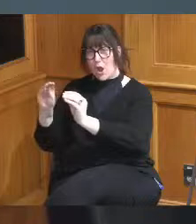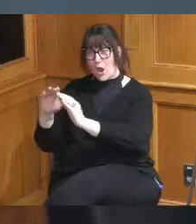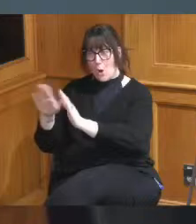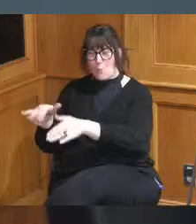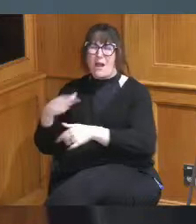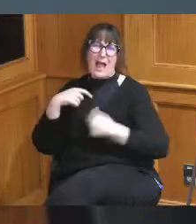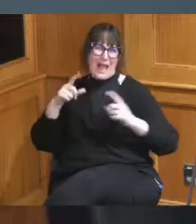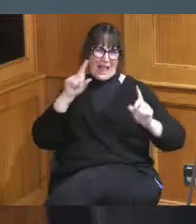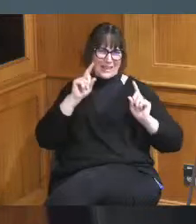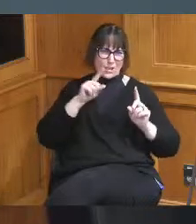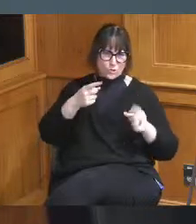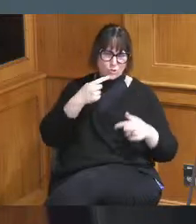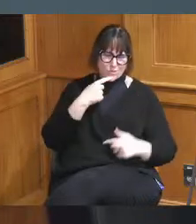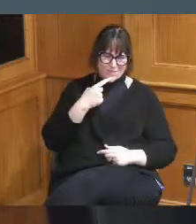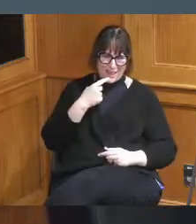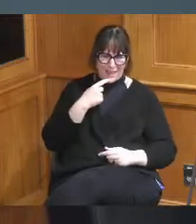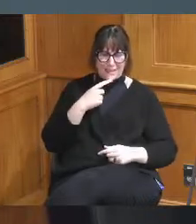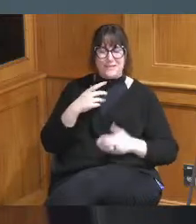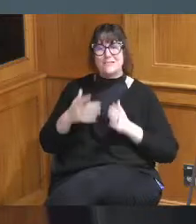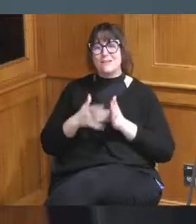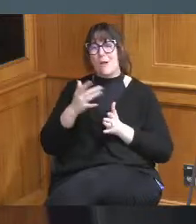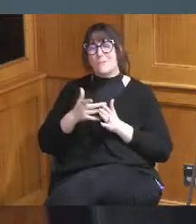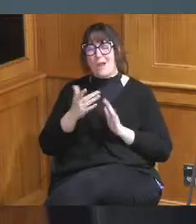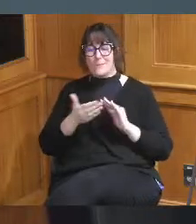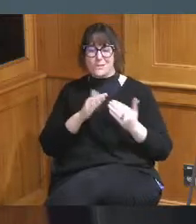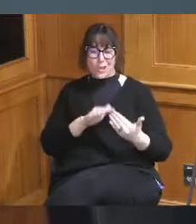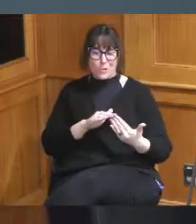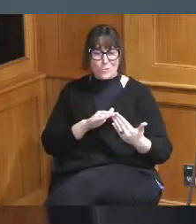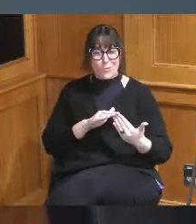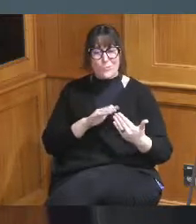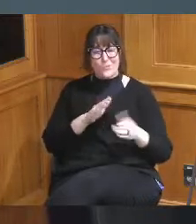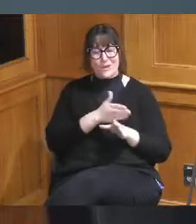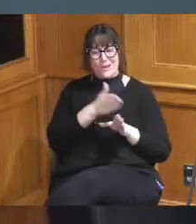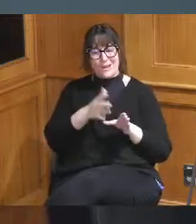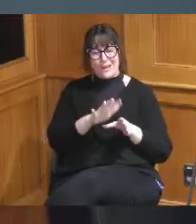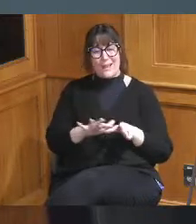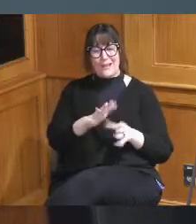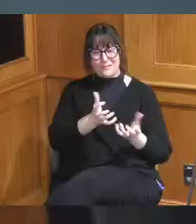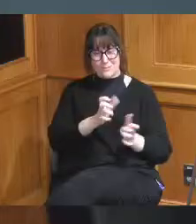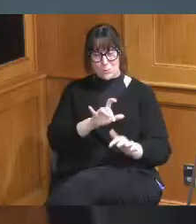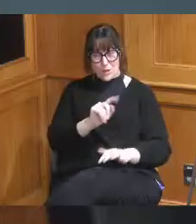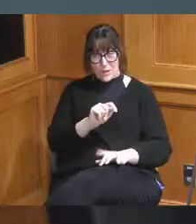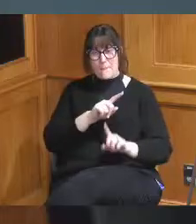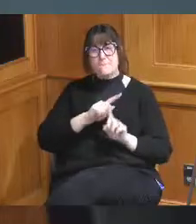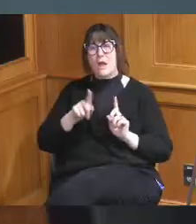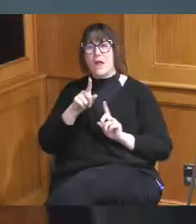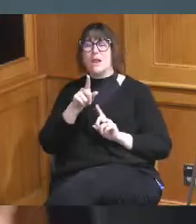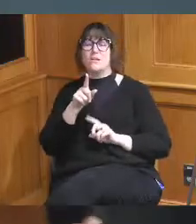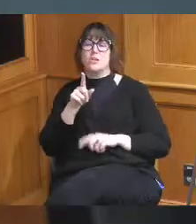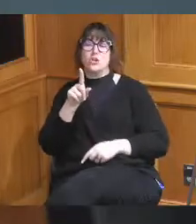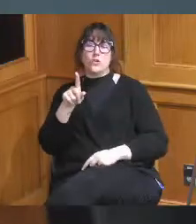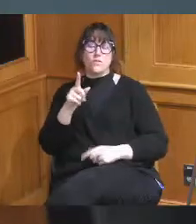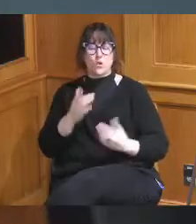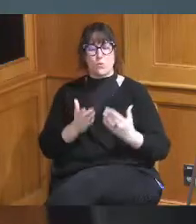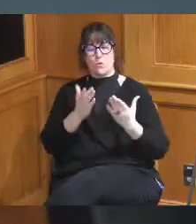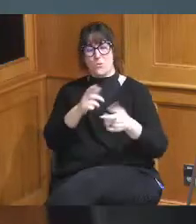saying about sometimes the community does not want it but have you proposed a specific area where we